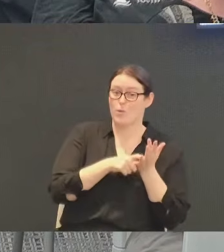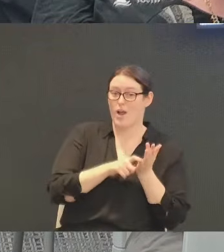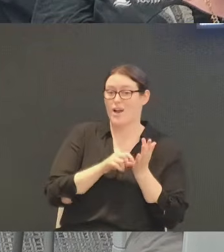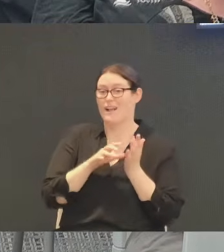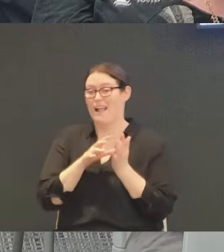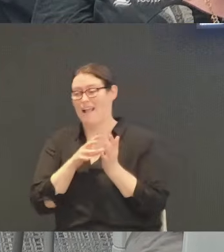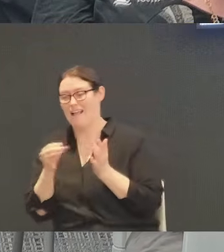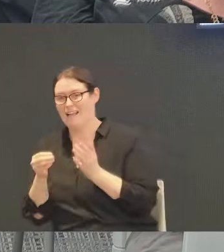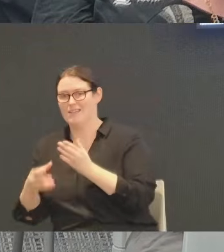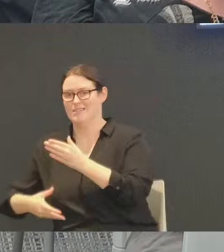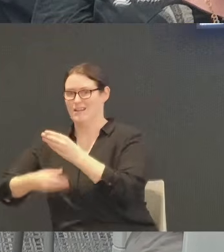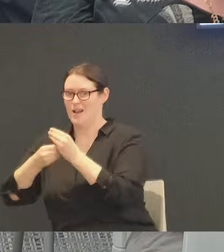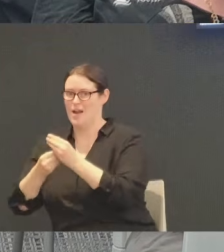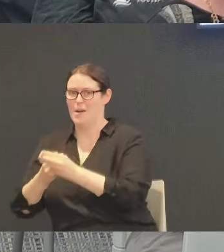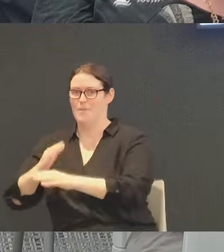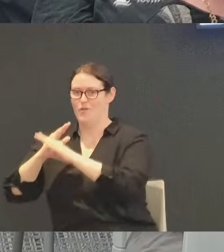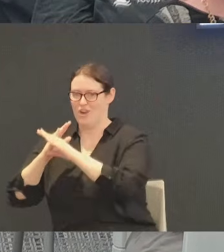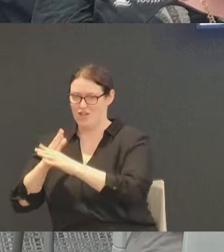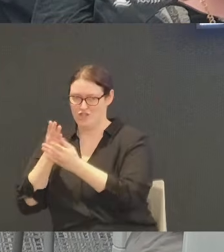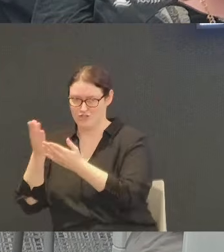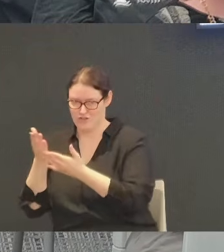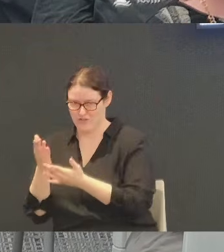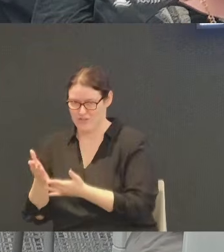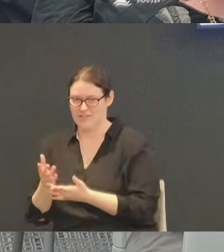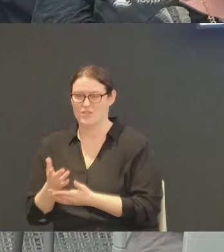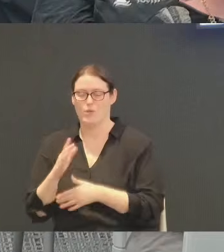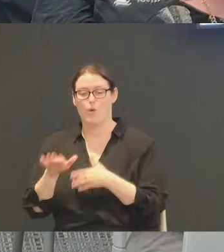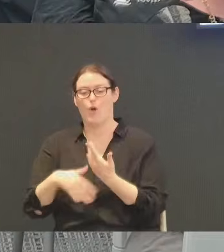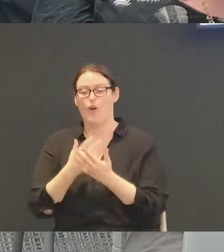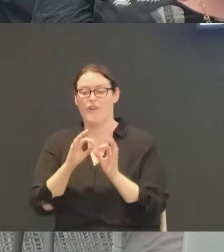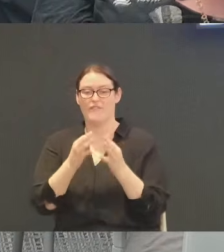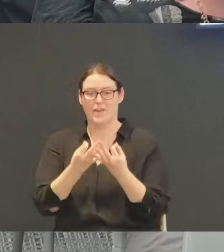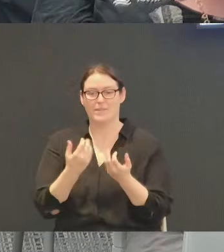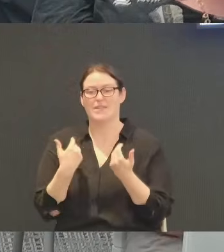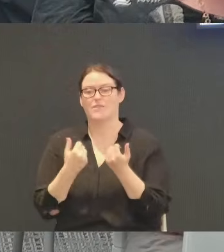so families receive the support that they need. I thank you for your time and your consideration